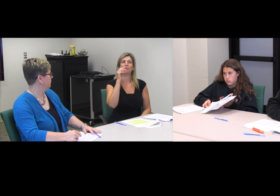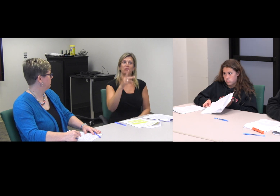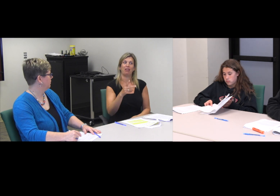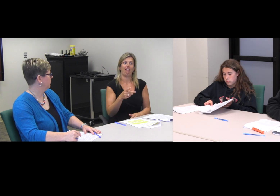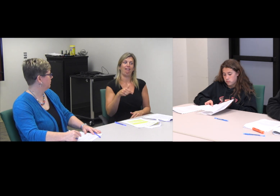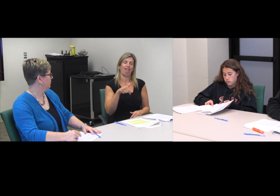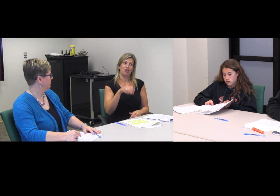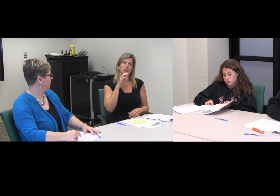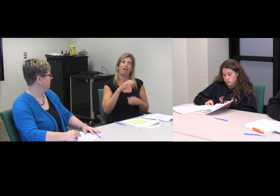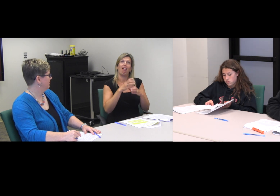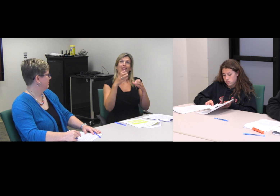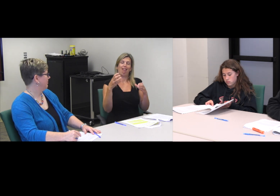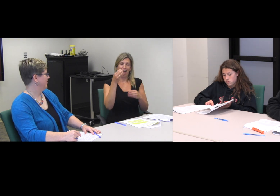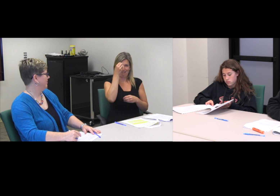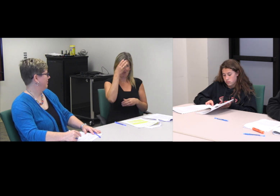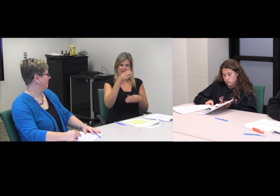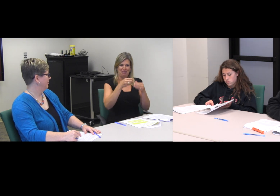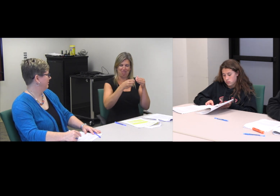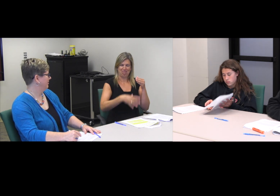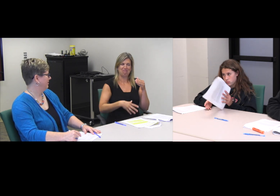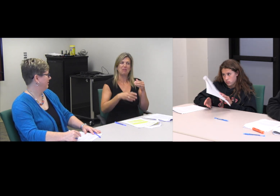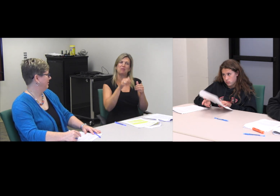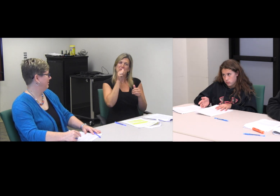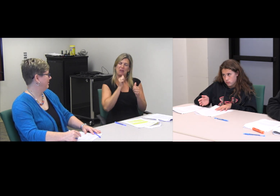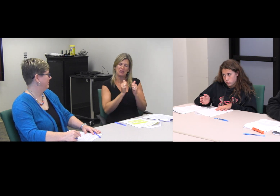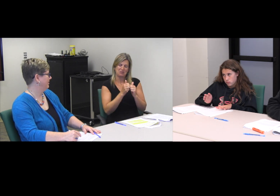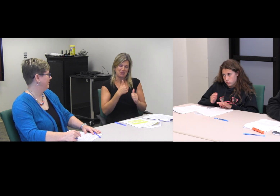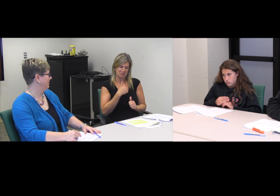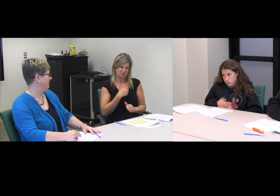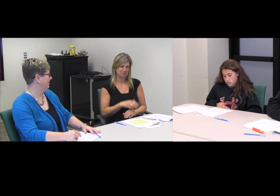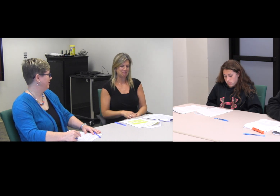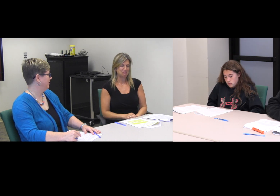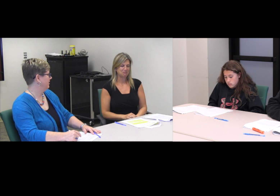Nanette: This will be a lot of information, so be patient with me.